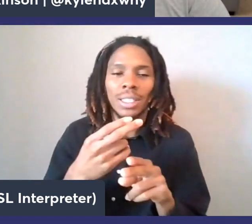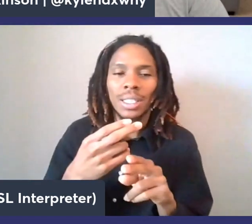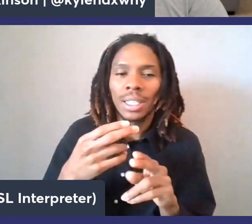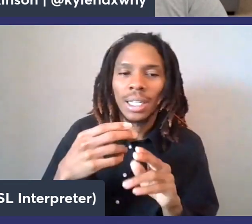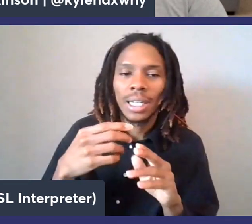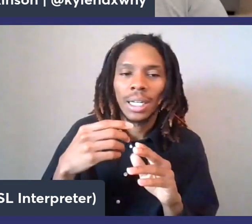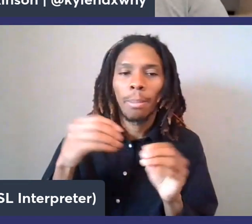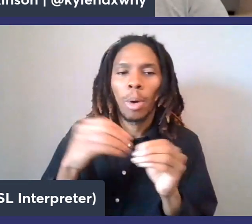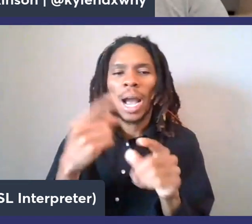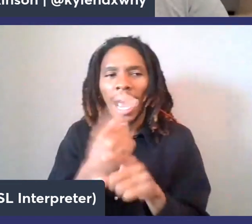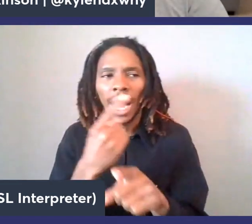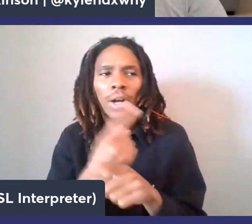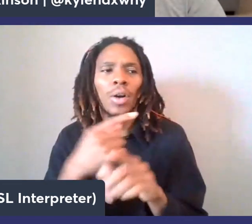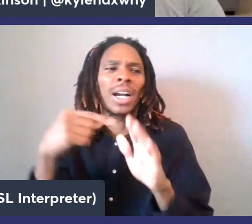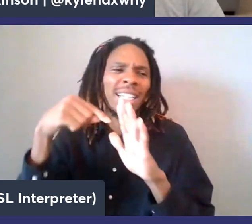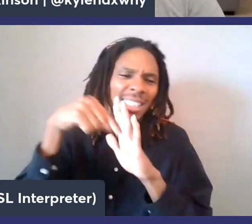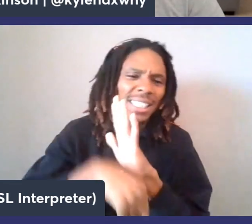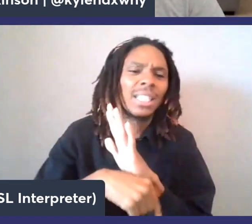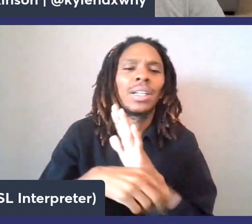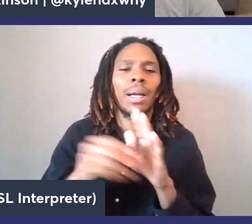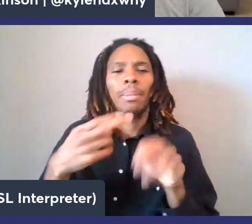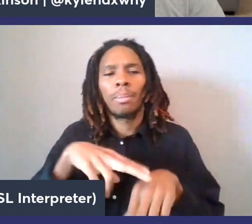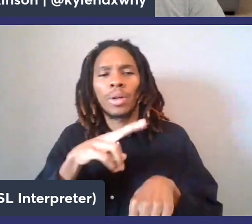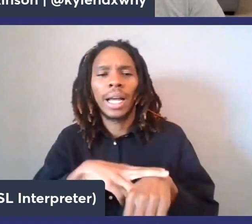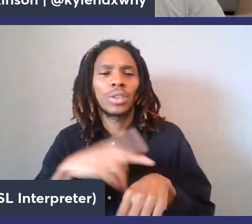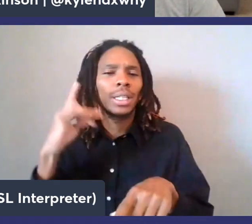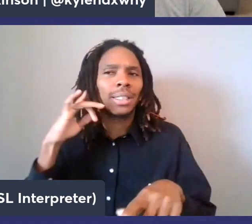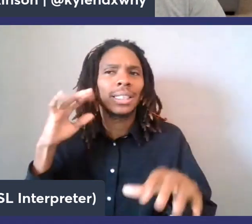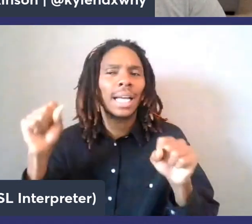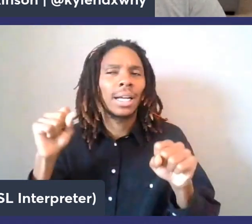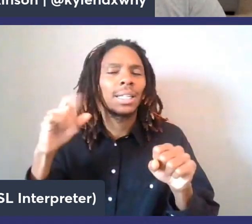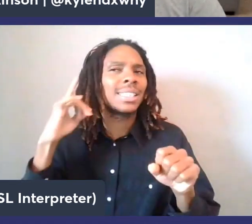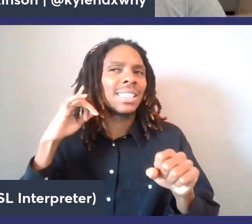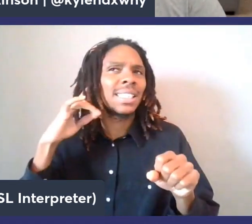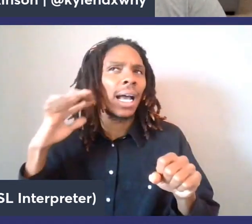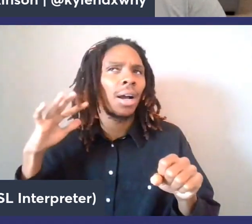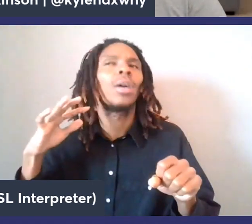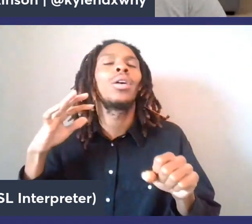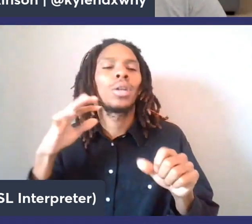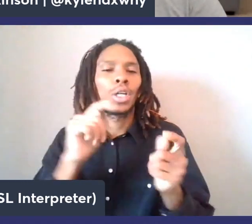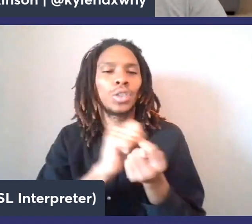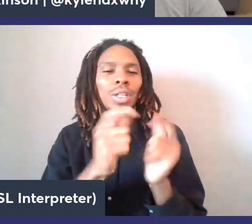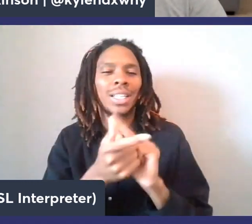more accurate and more natural-sounding translation than the old, traditional, statistical